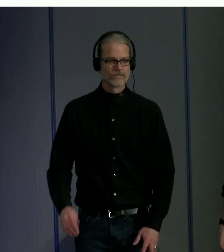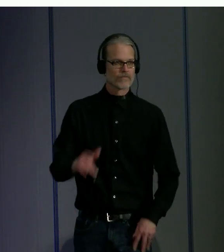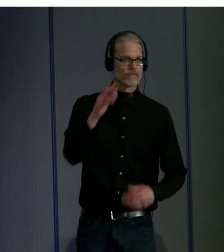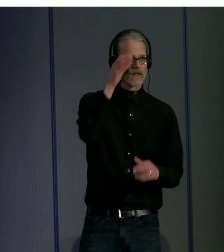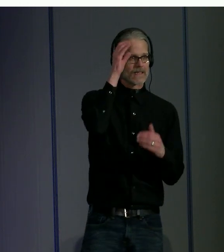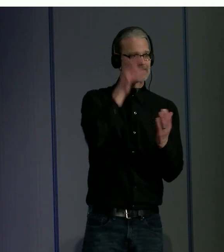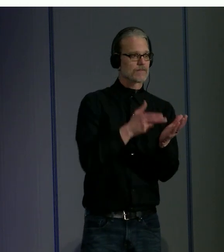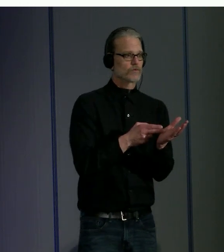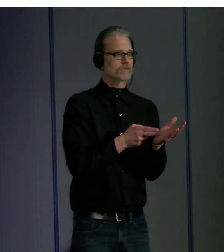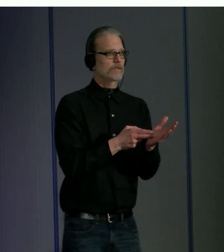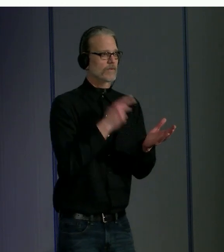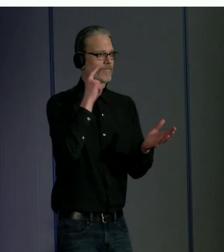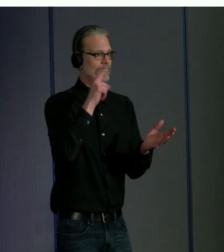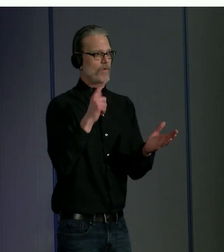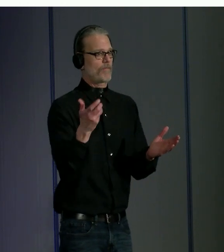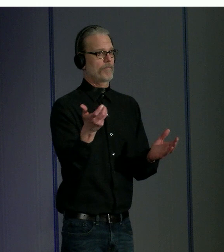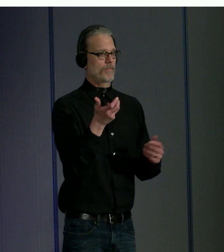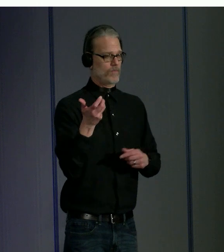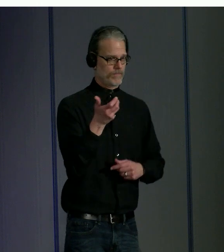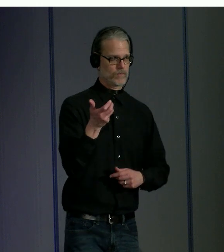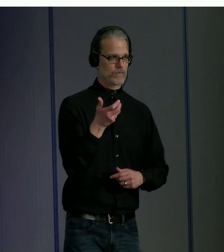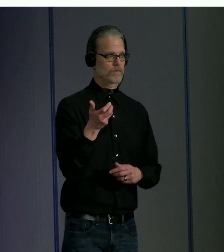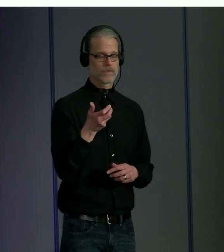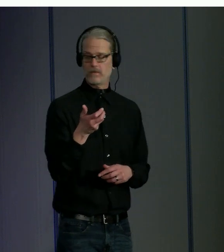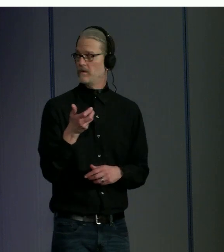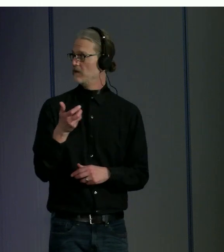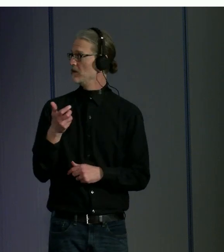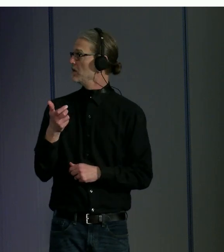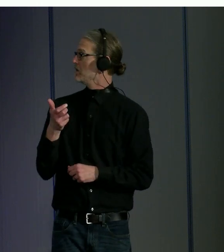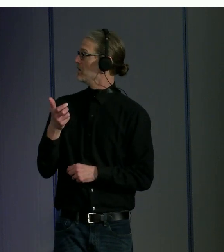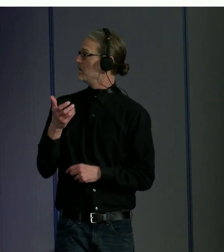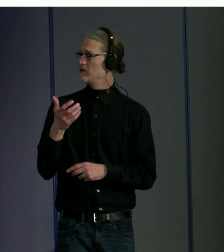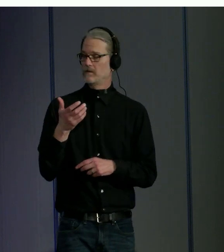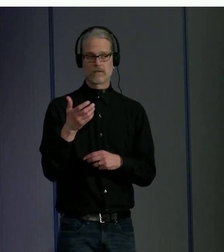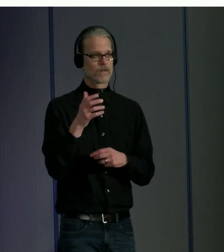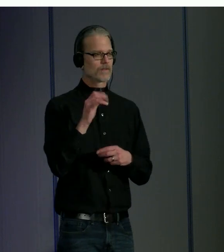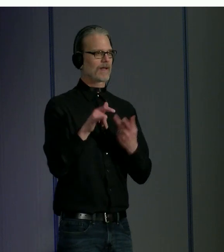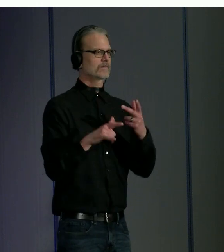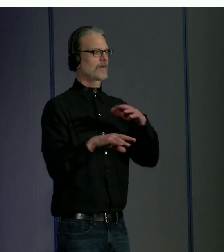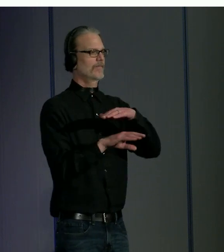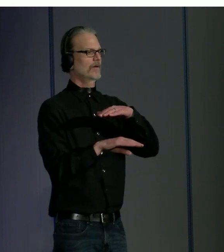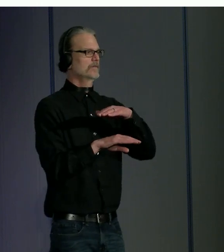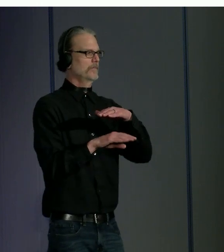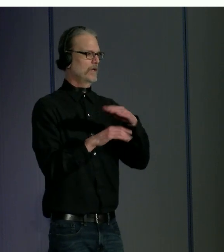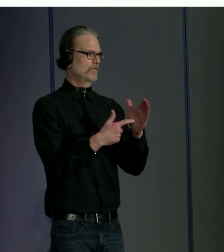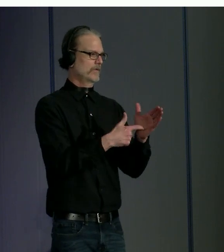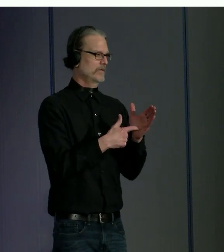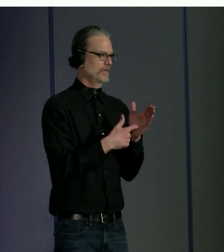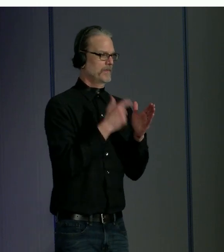Conceptual integrity -- conceptual integrity is a fundamental requirement for an accessible